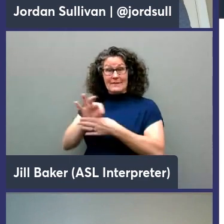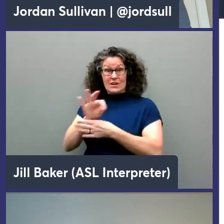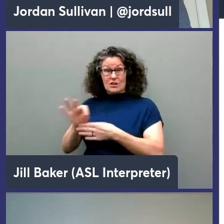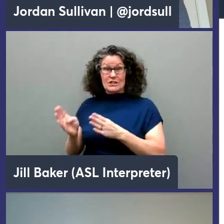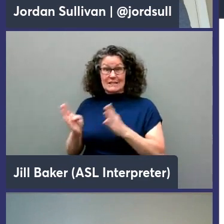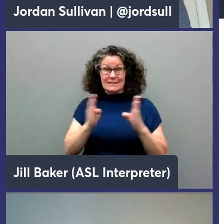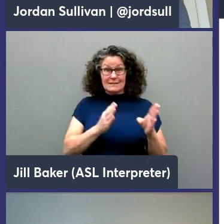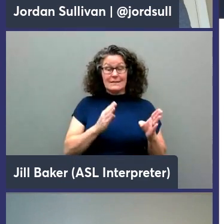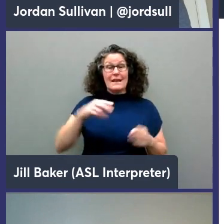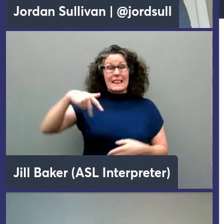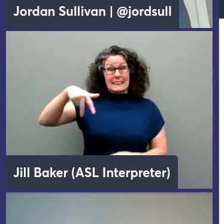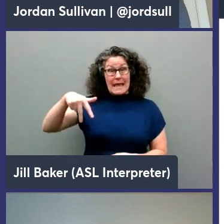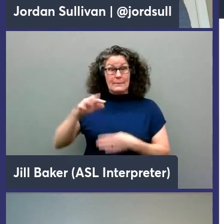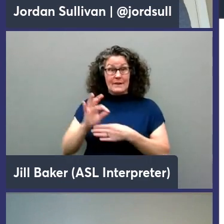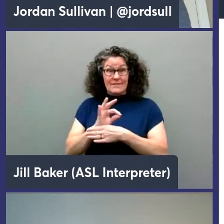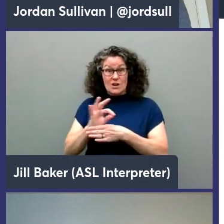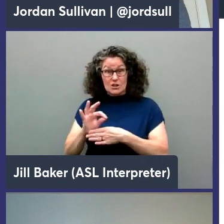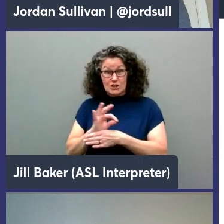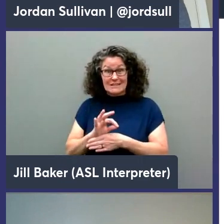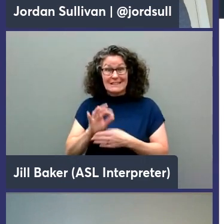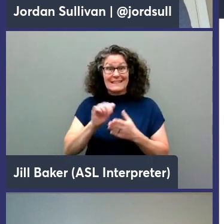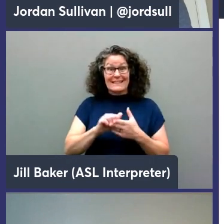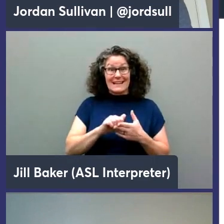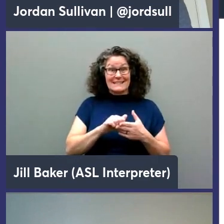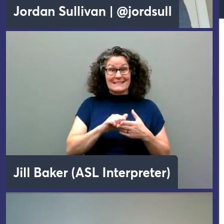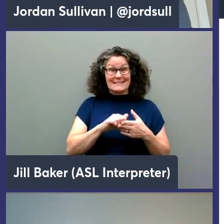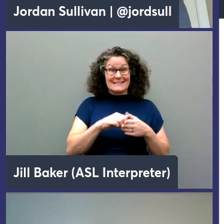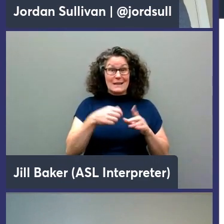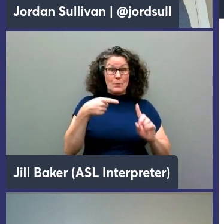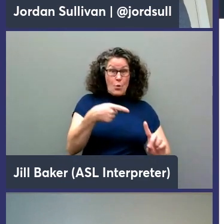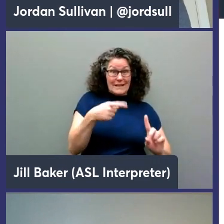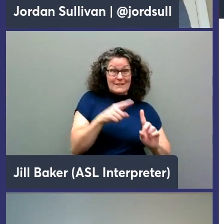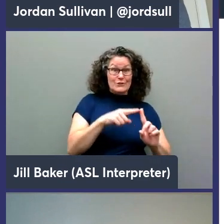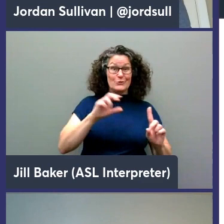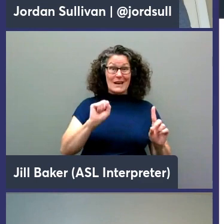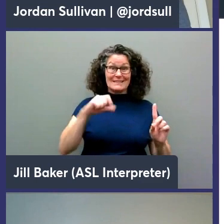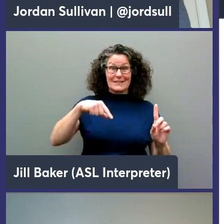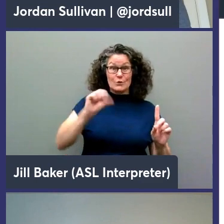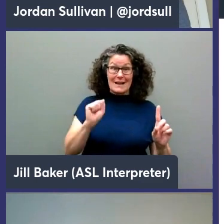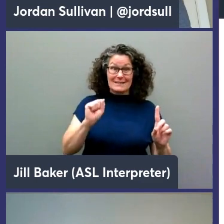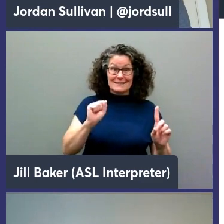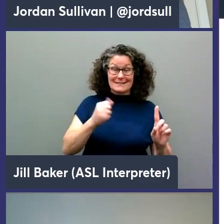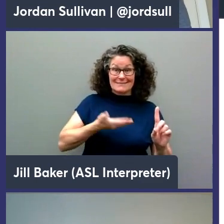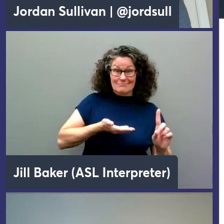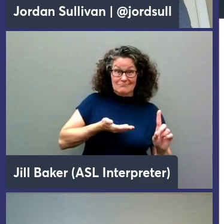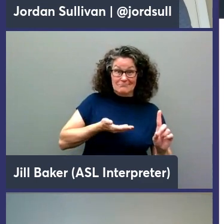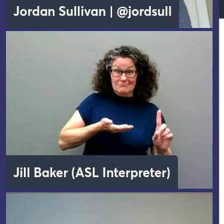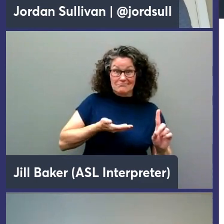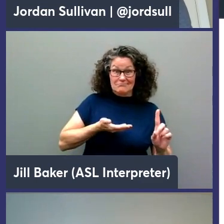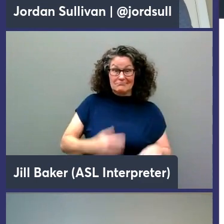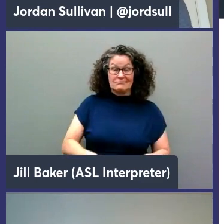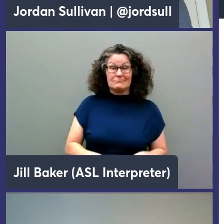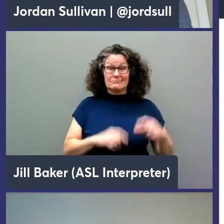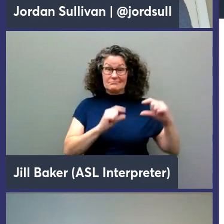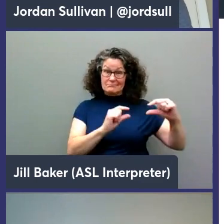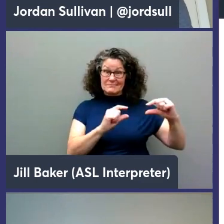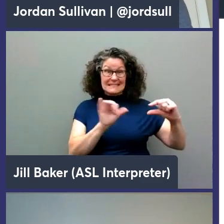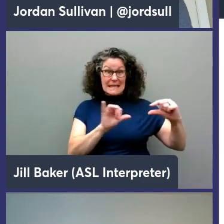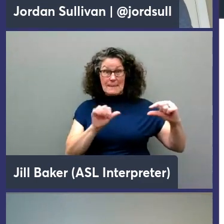The Lambda function is pointed at this SQS trigger. Same one here.